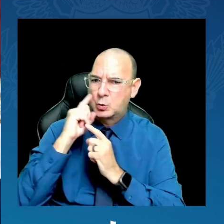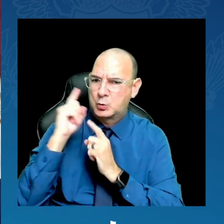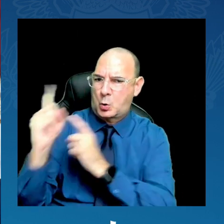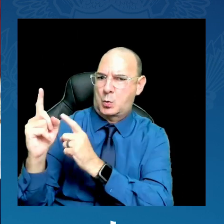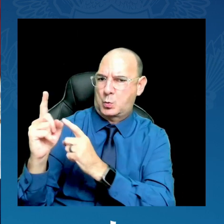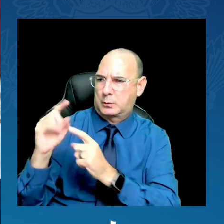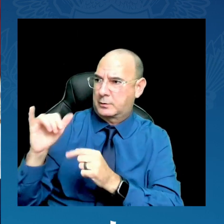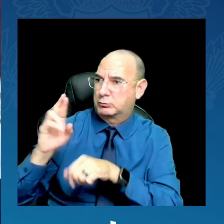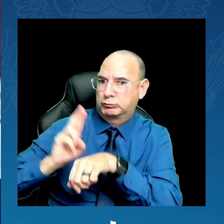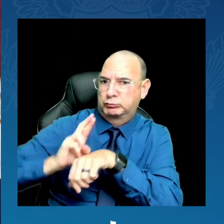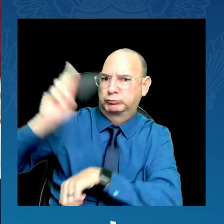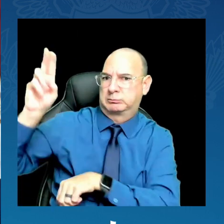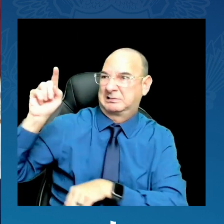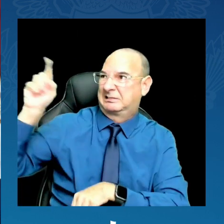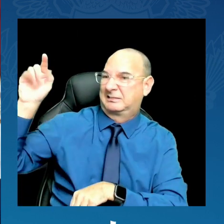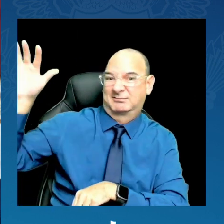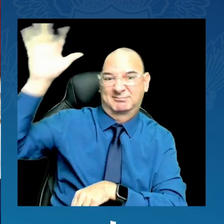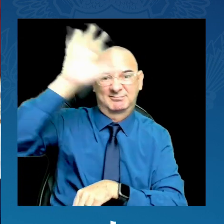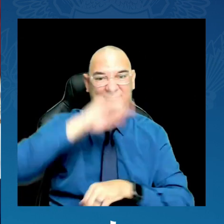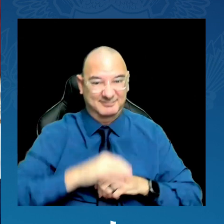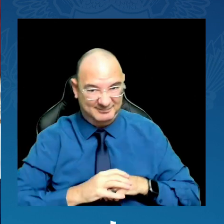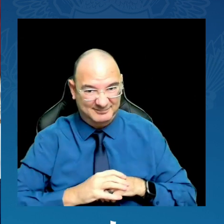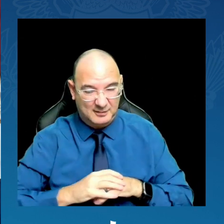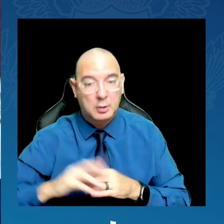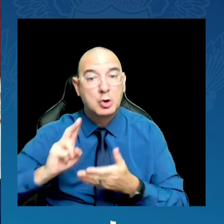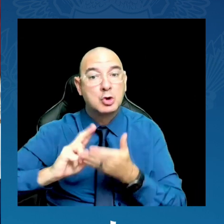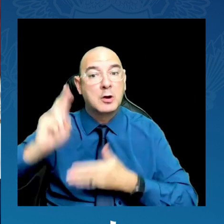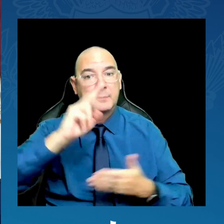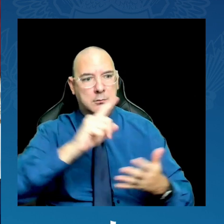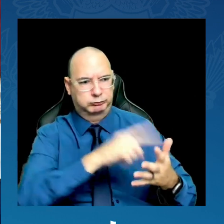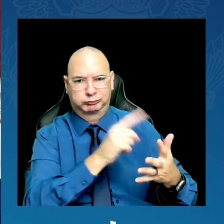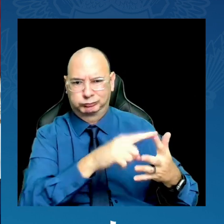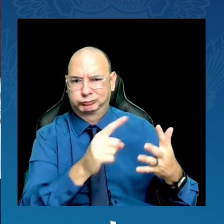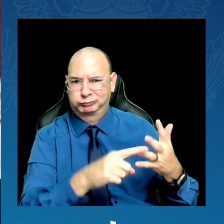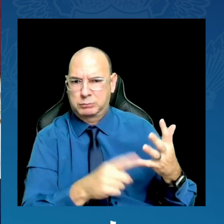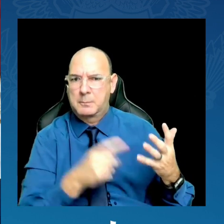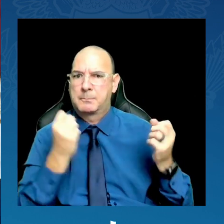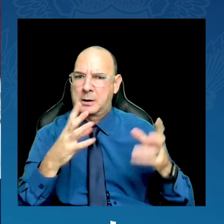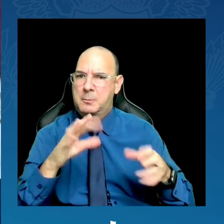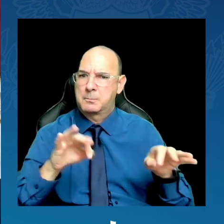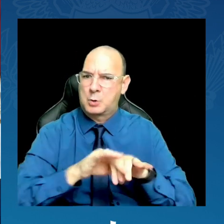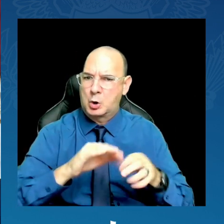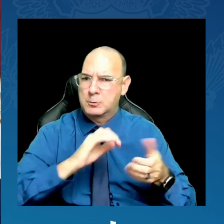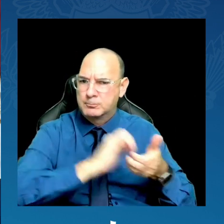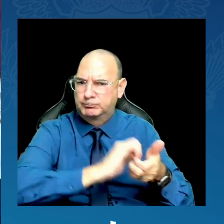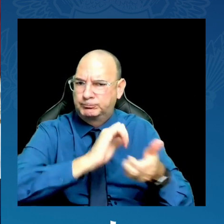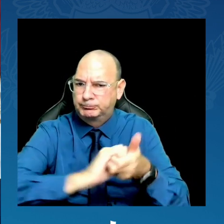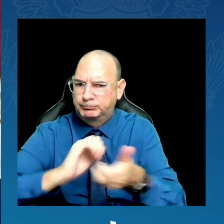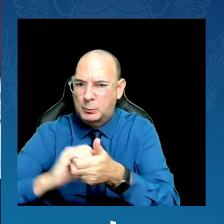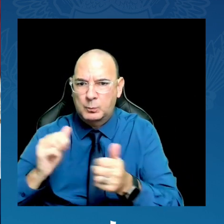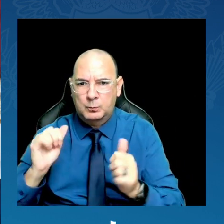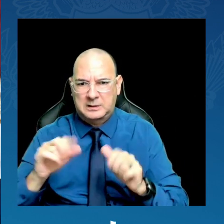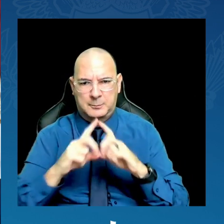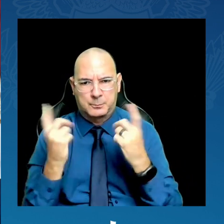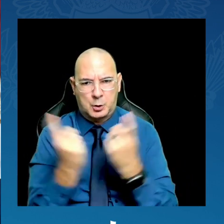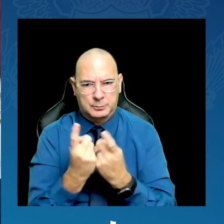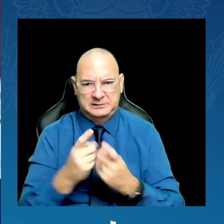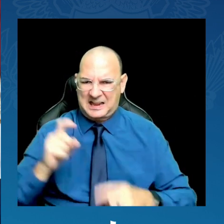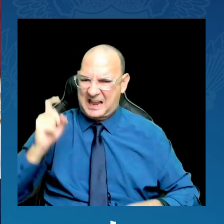Universities are an essential partner to this department. We must work together to develop the workforce